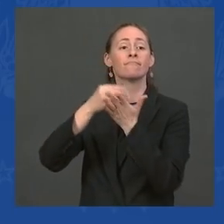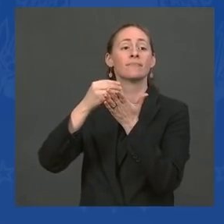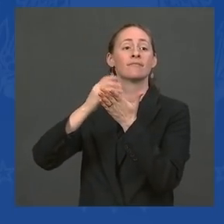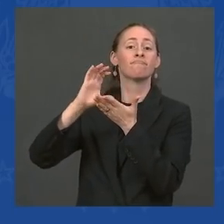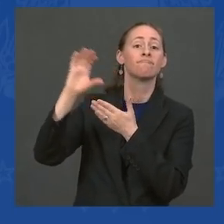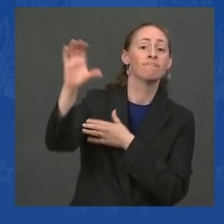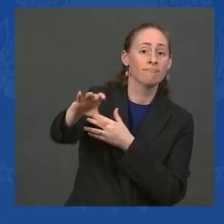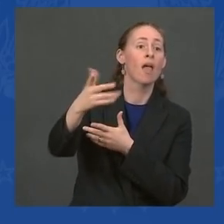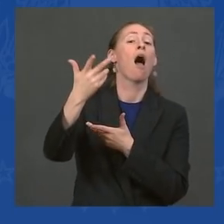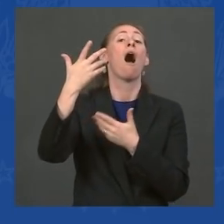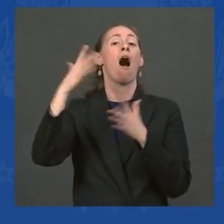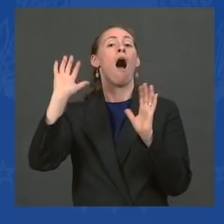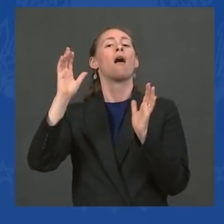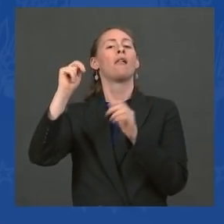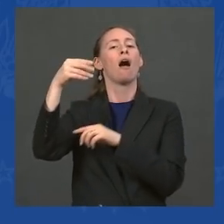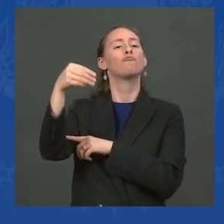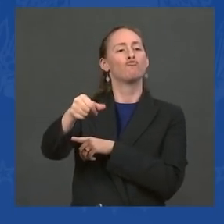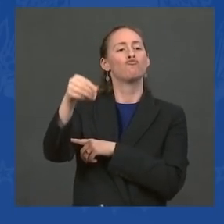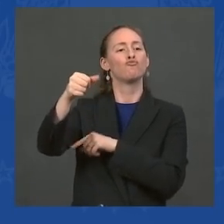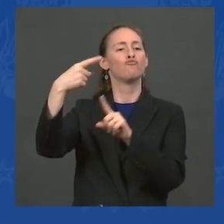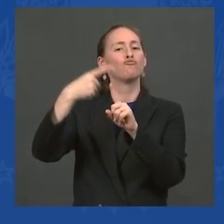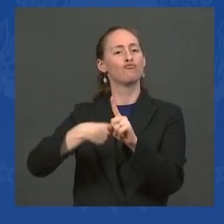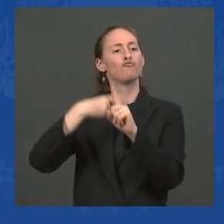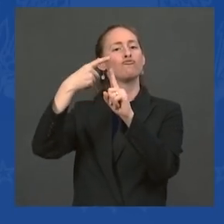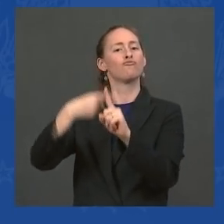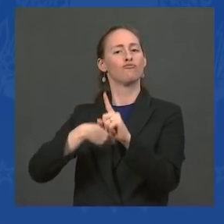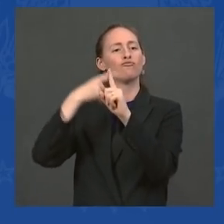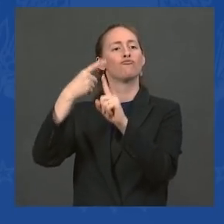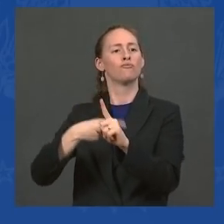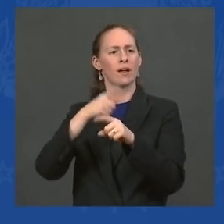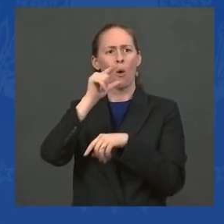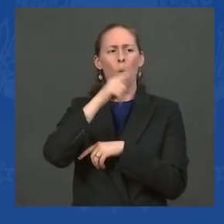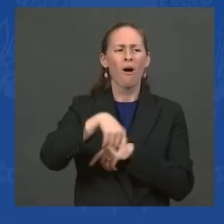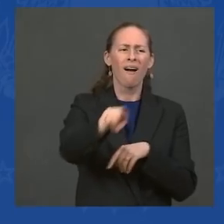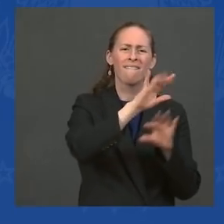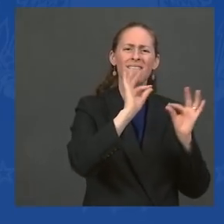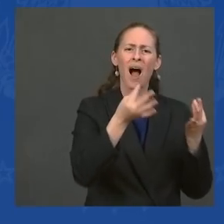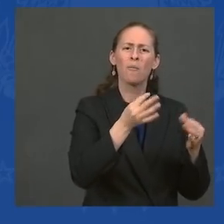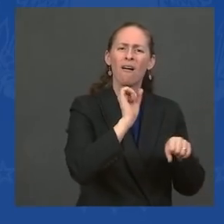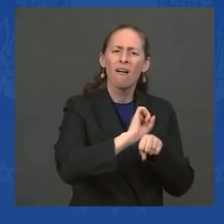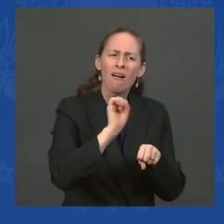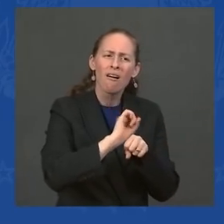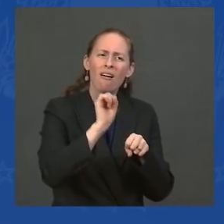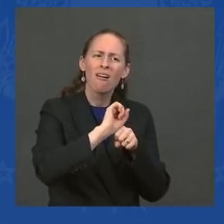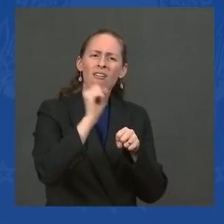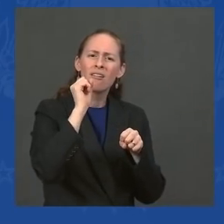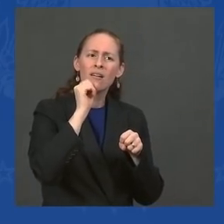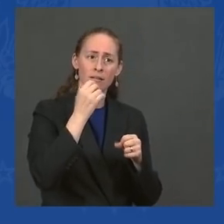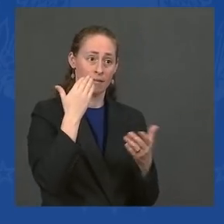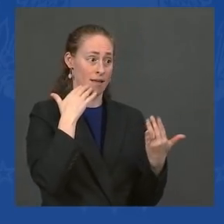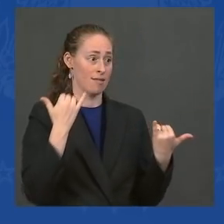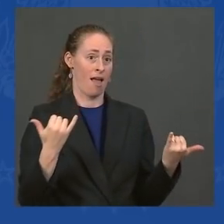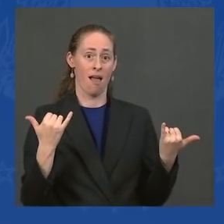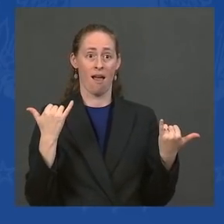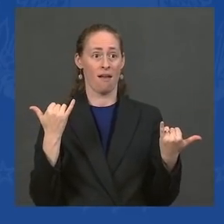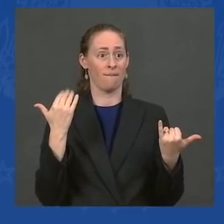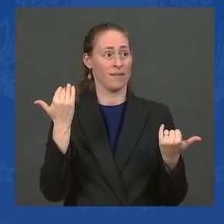People are getting -- hardworking families are getting a check in the mail on the 15th -- today's the 15th, isn't it? -- or their bank account,